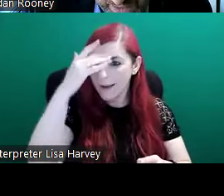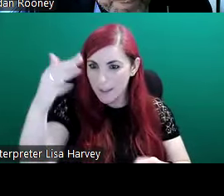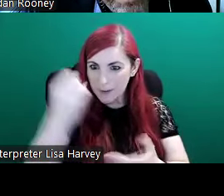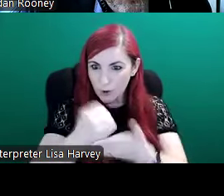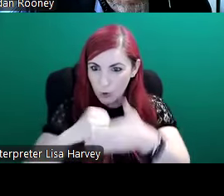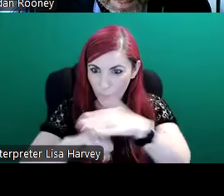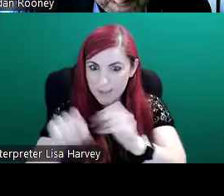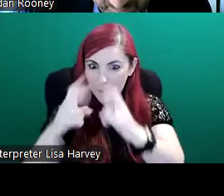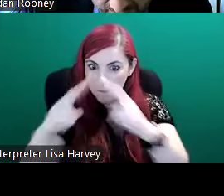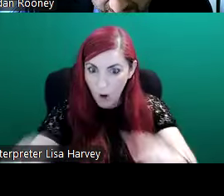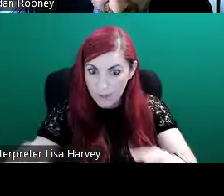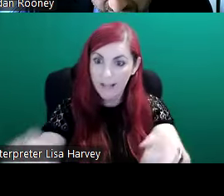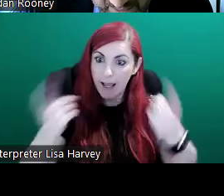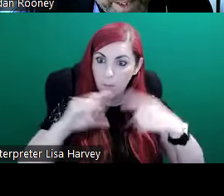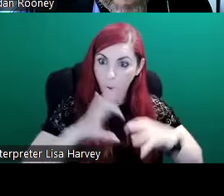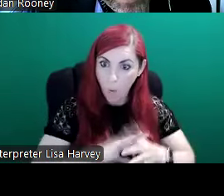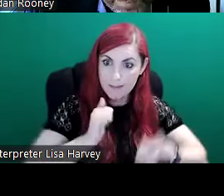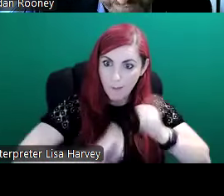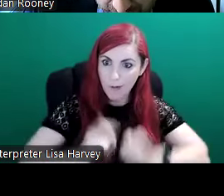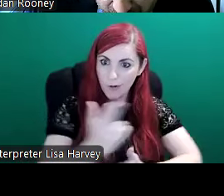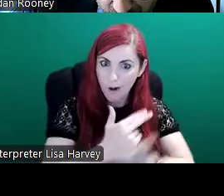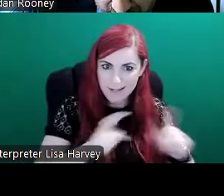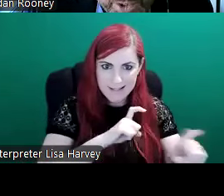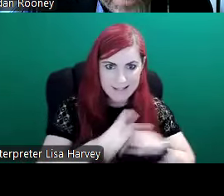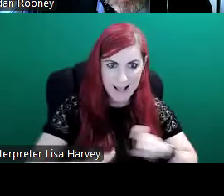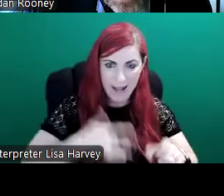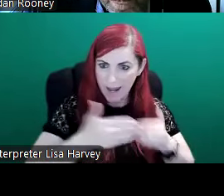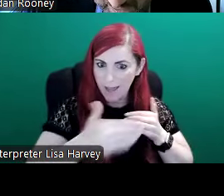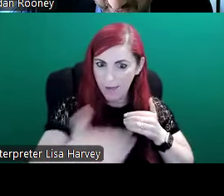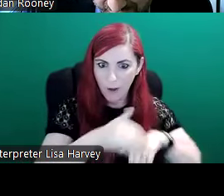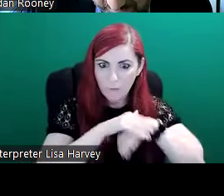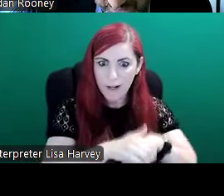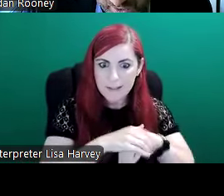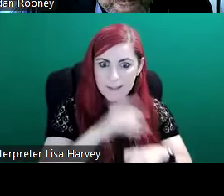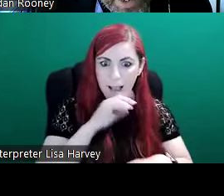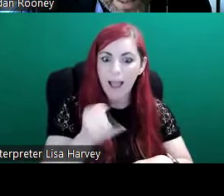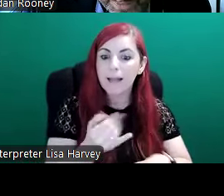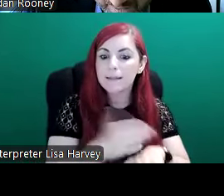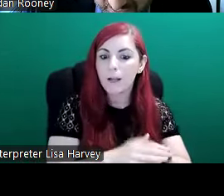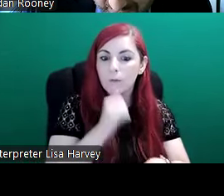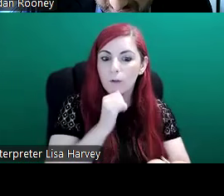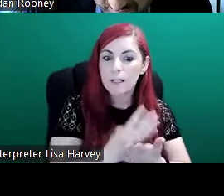lifelong friends. Jellett died in 1944 at the age of just 47, Hone 11 years later,